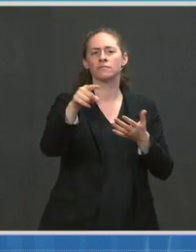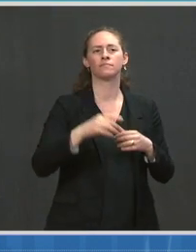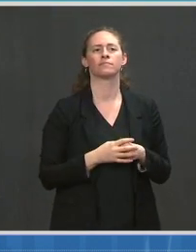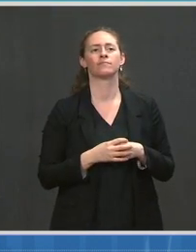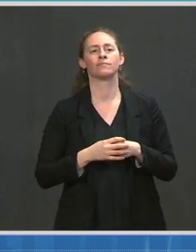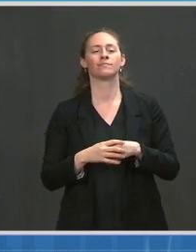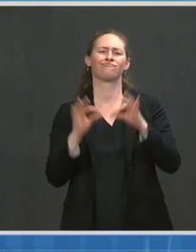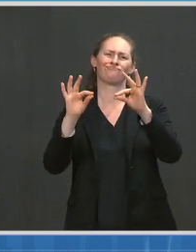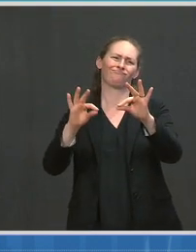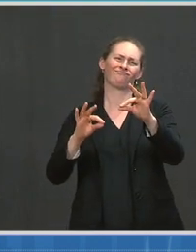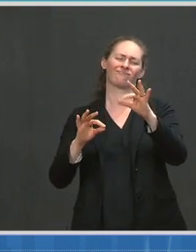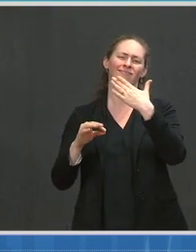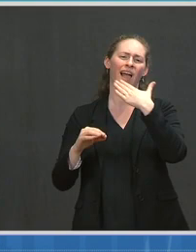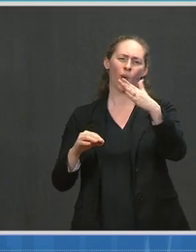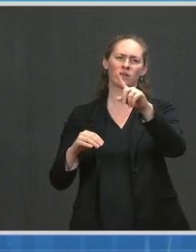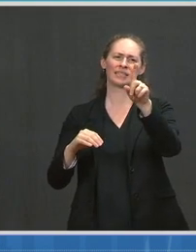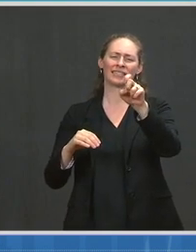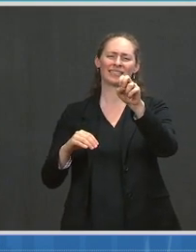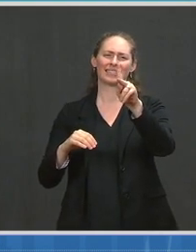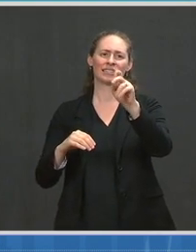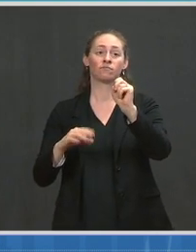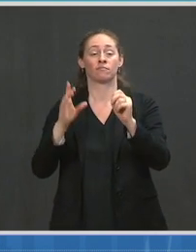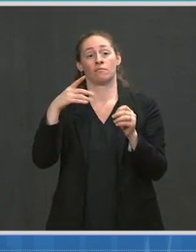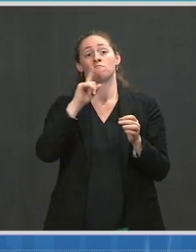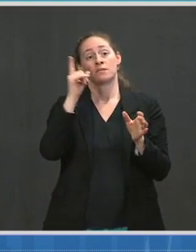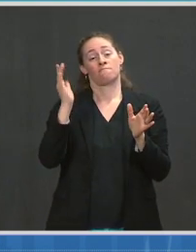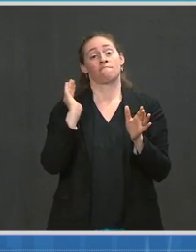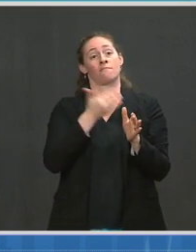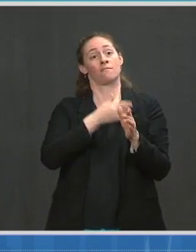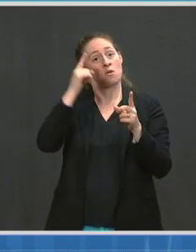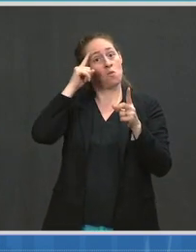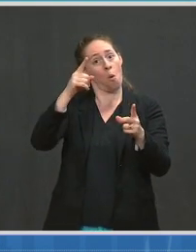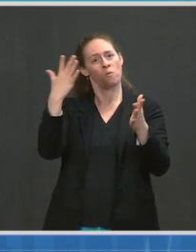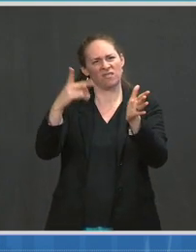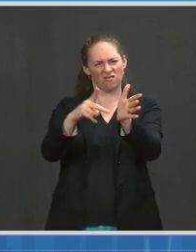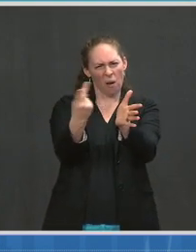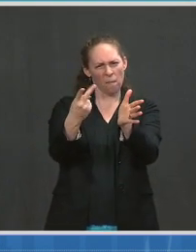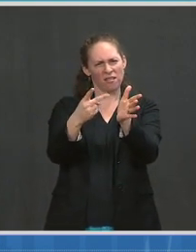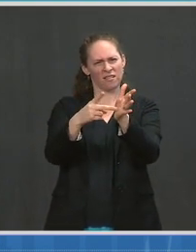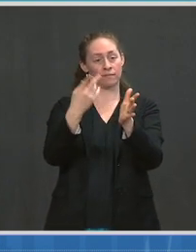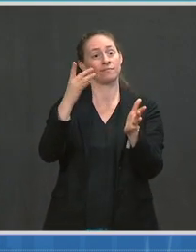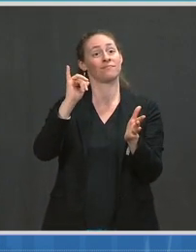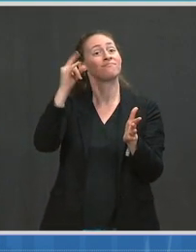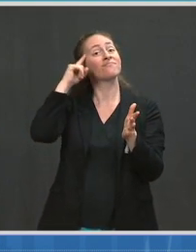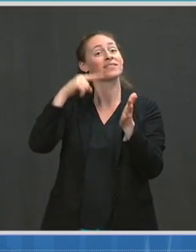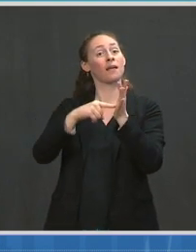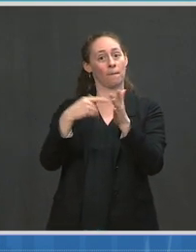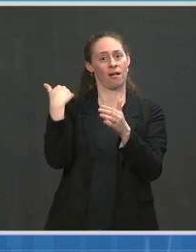and it's now to 200 million shots in the first 100 days. Clearly unprecedented